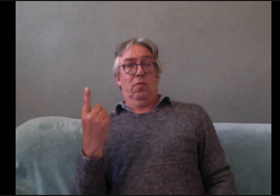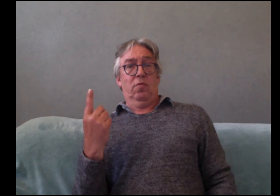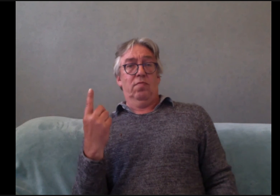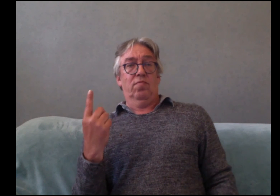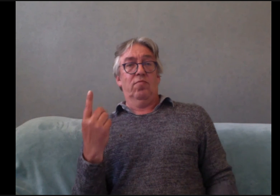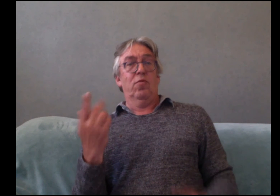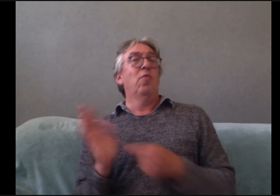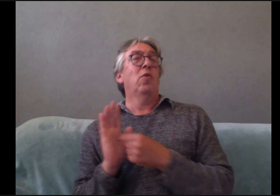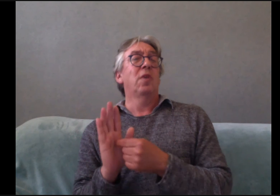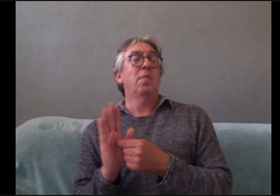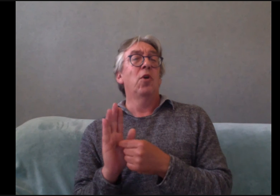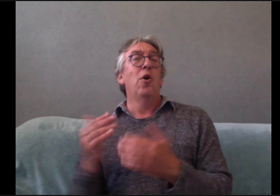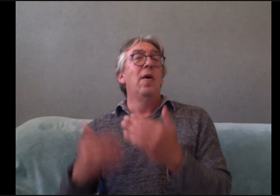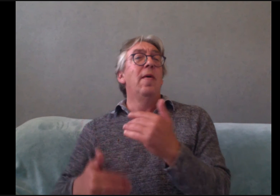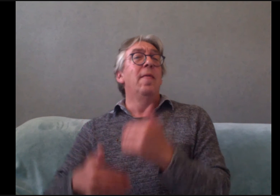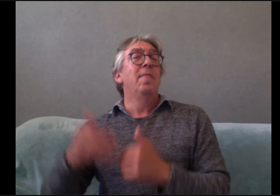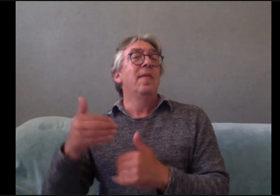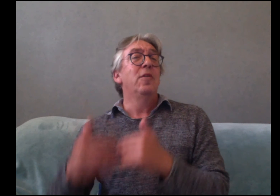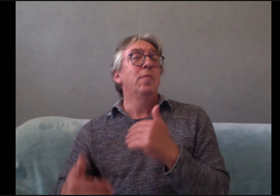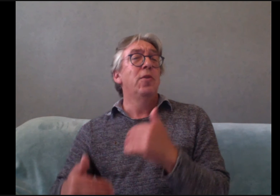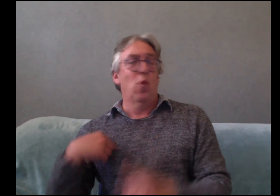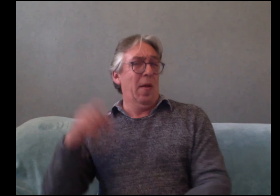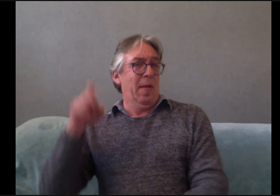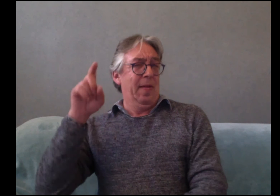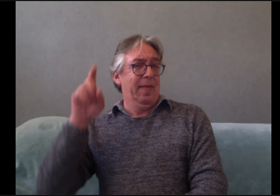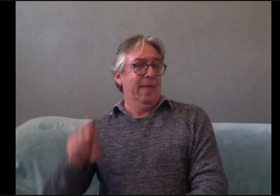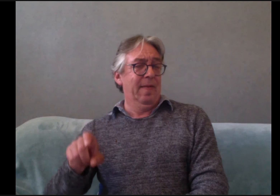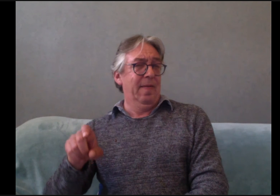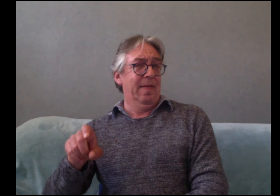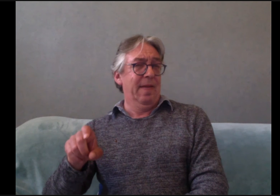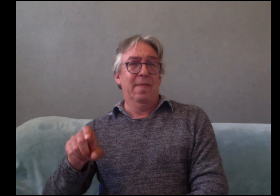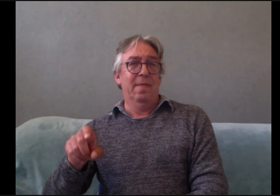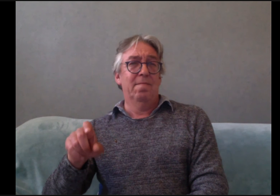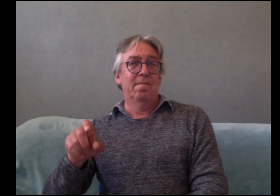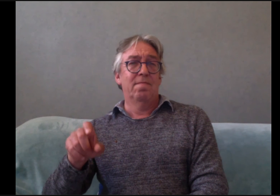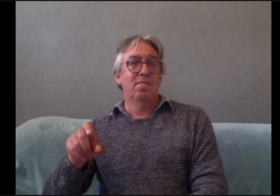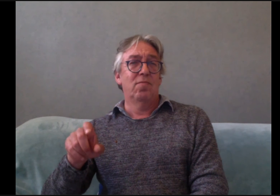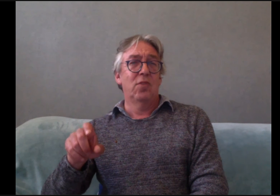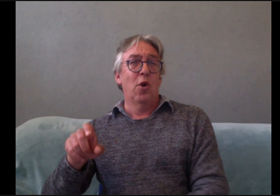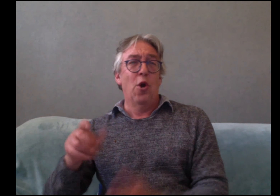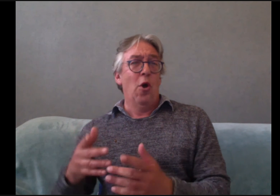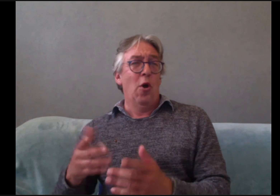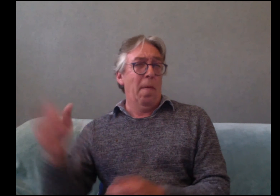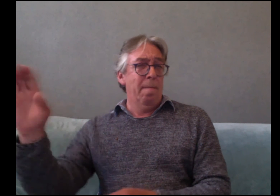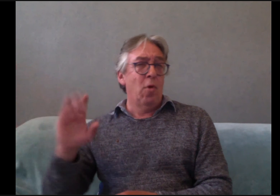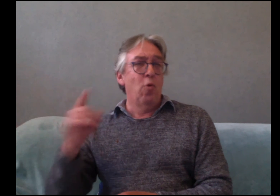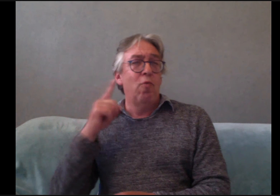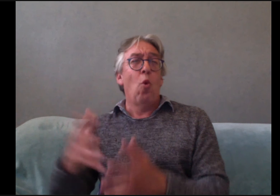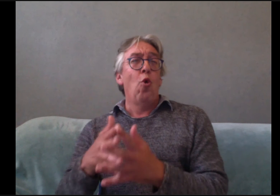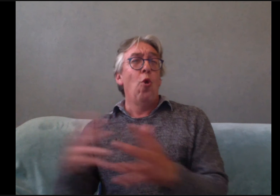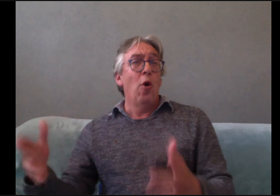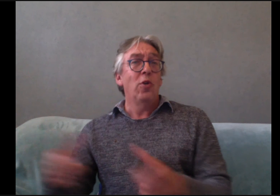large residential institutions, or elderly care homes which is understandable because of the crisis.